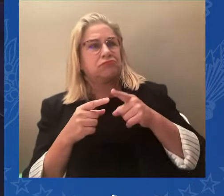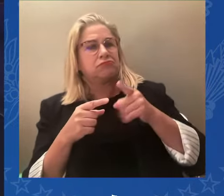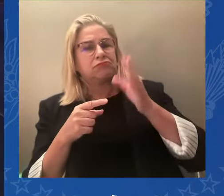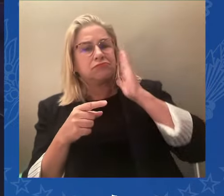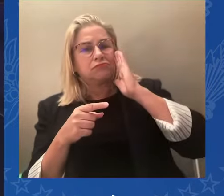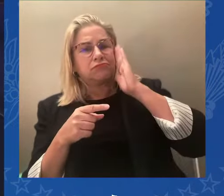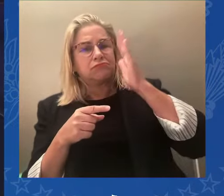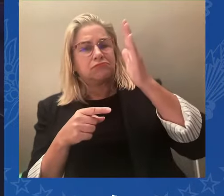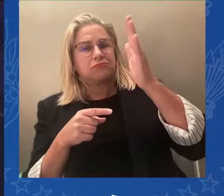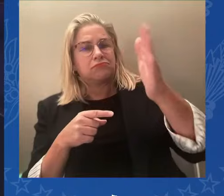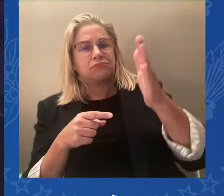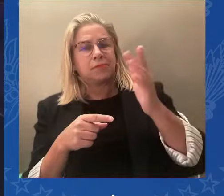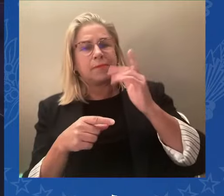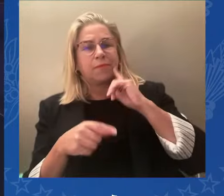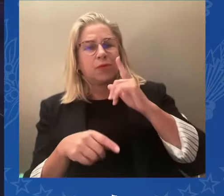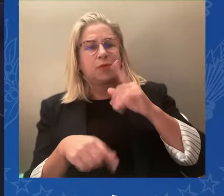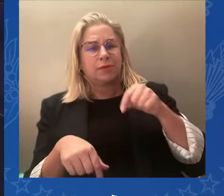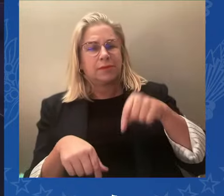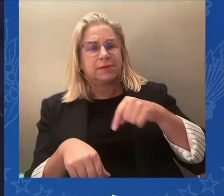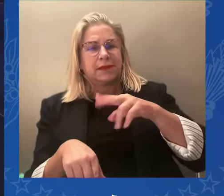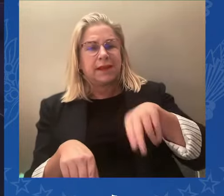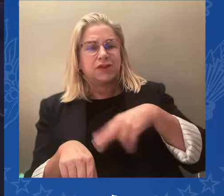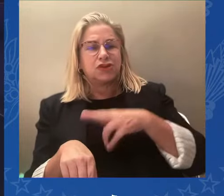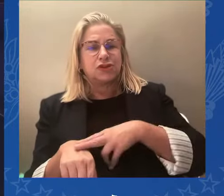We’re -- continue to be in the battle for the very soul of America.